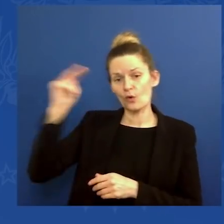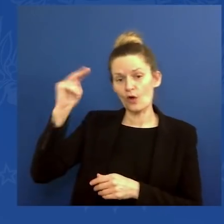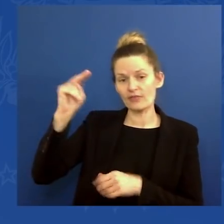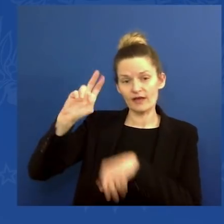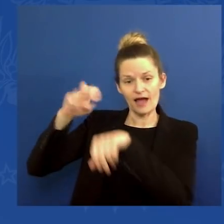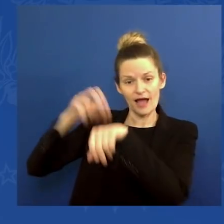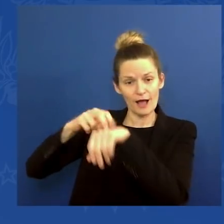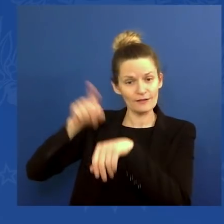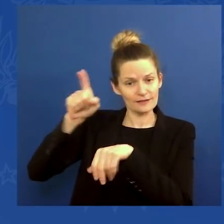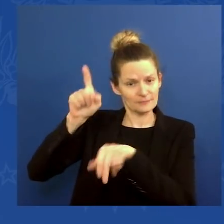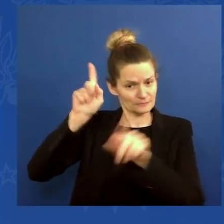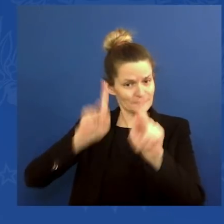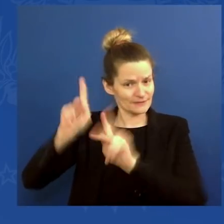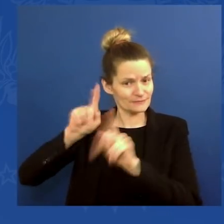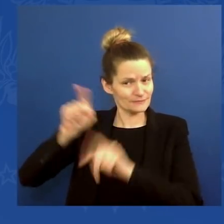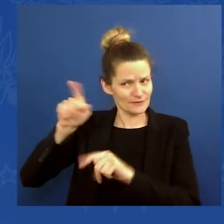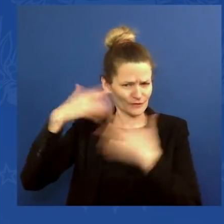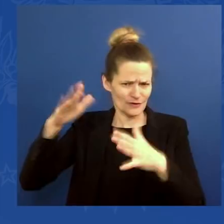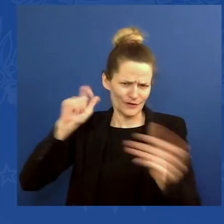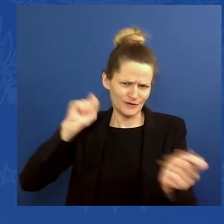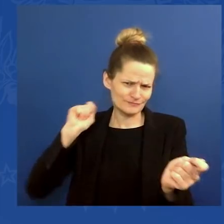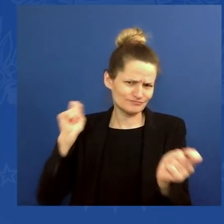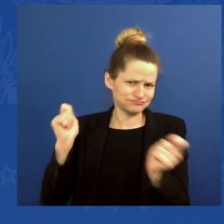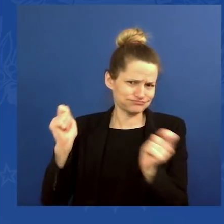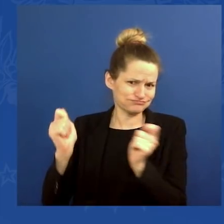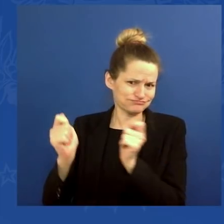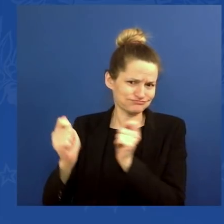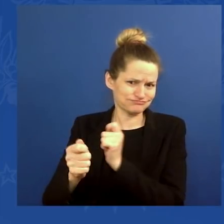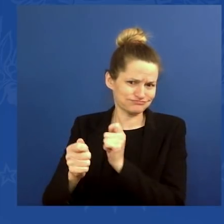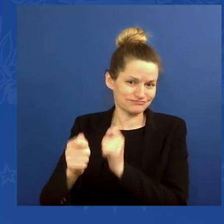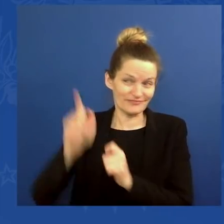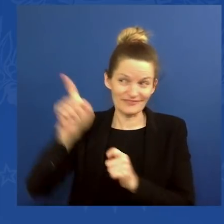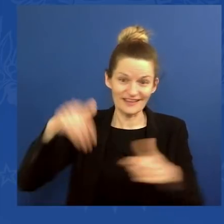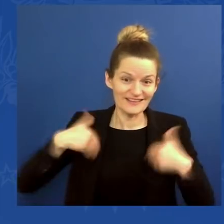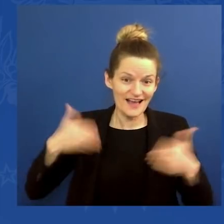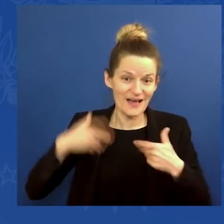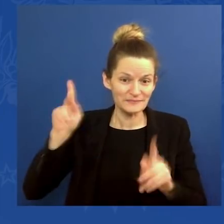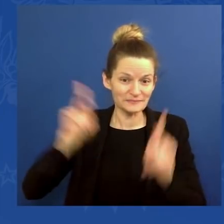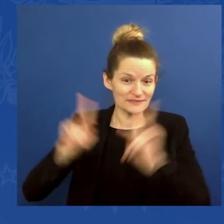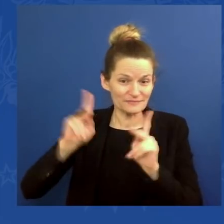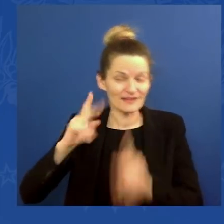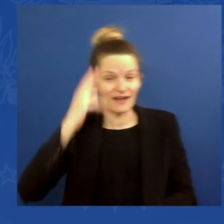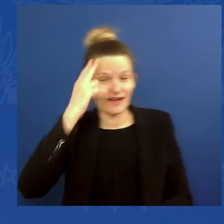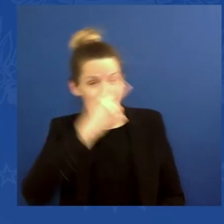significant changes as well. There's movement, as you've mentioned -- the young kids you talked about --